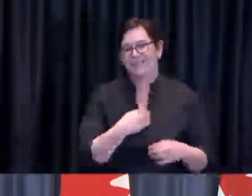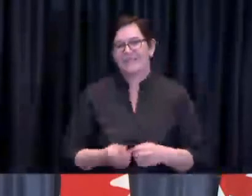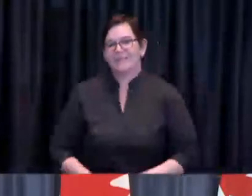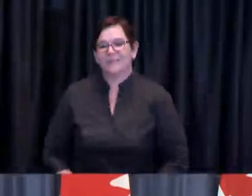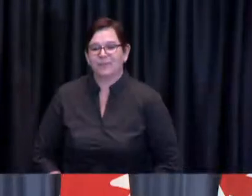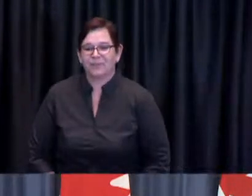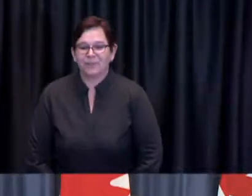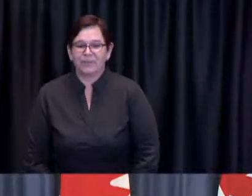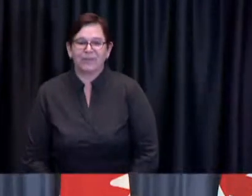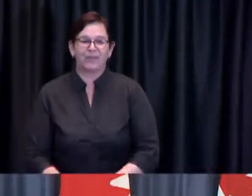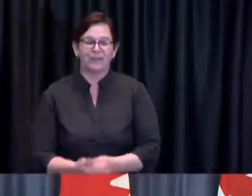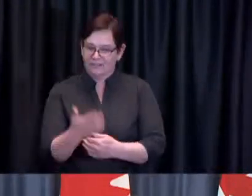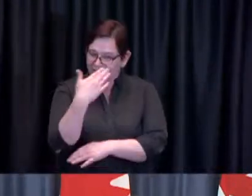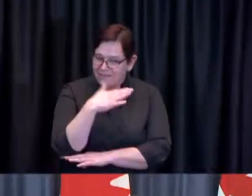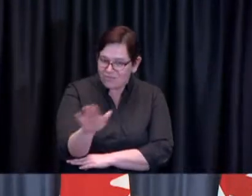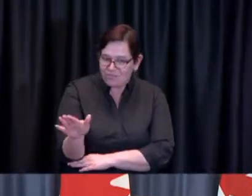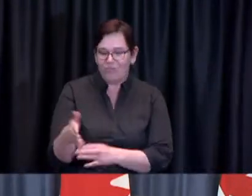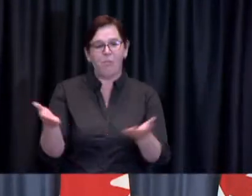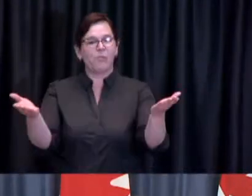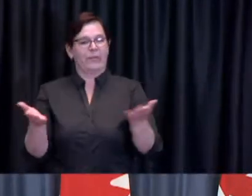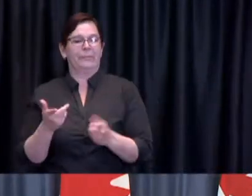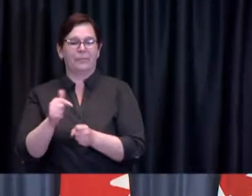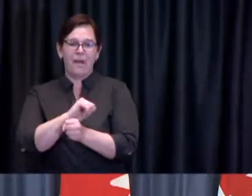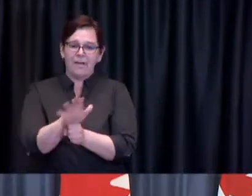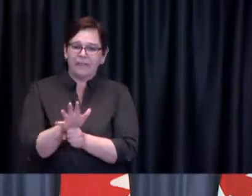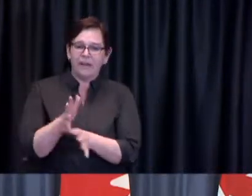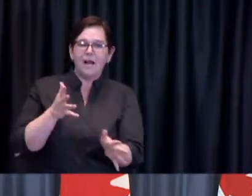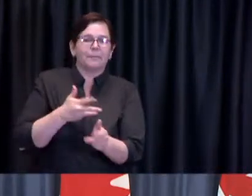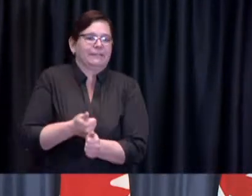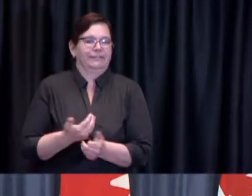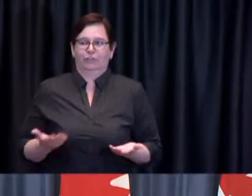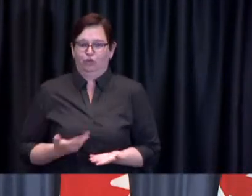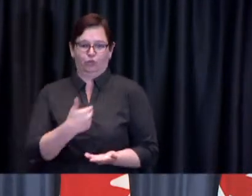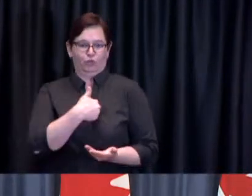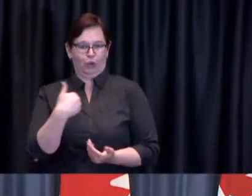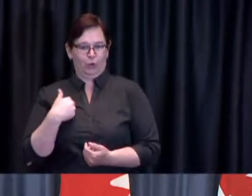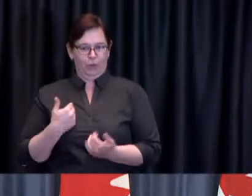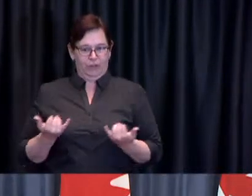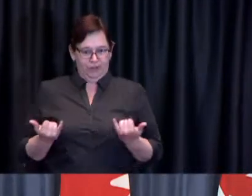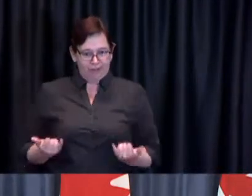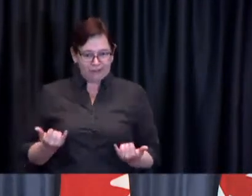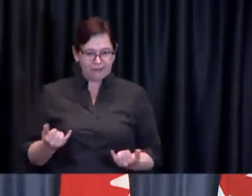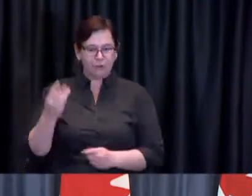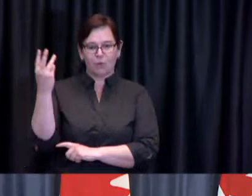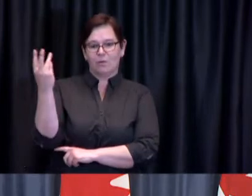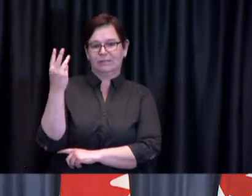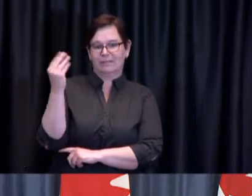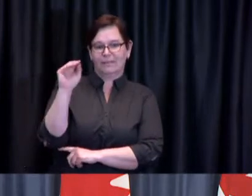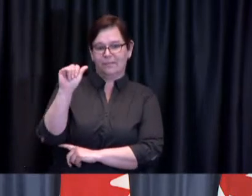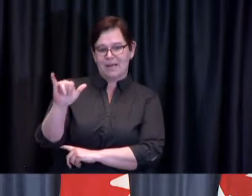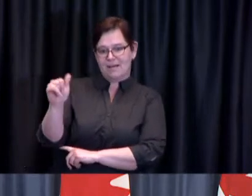Good afternoon and welcome to the City of Toronto's COVID-19 media briefing for Wednesday, May 19 2021.